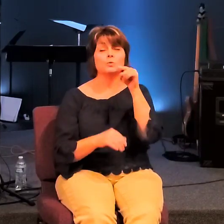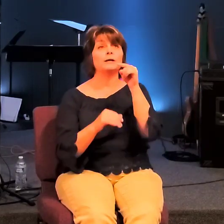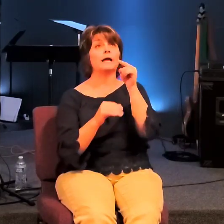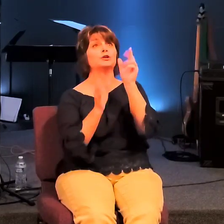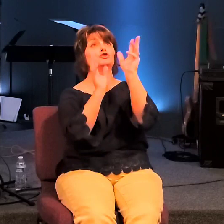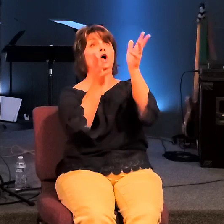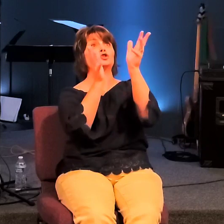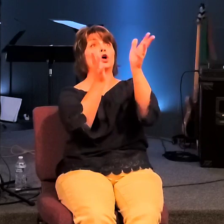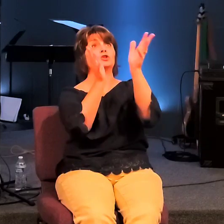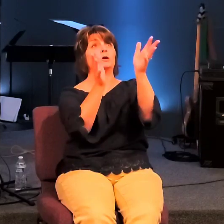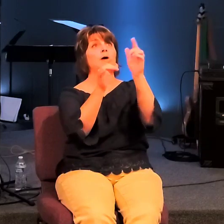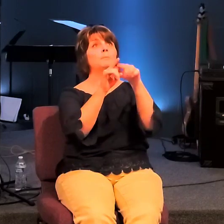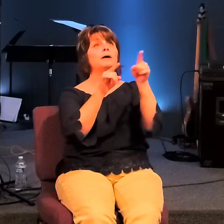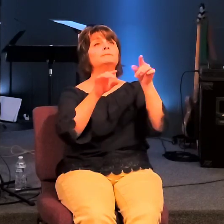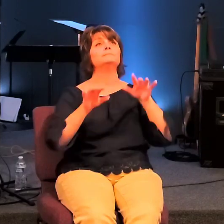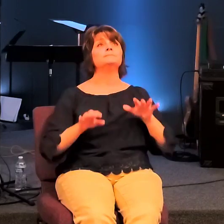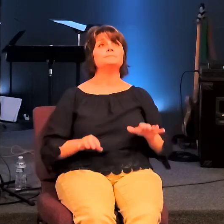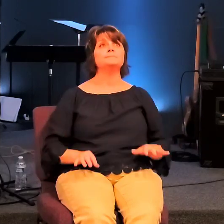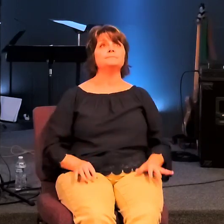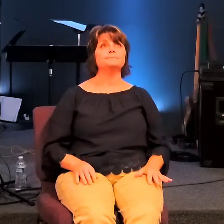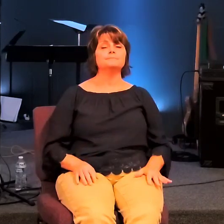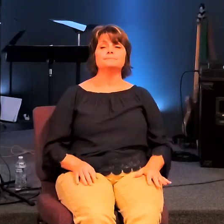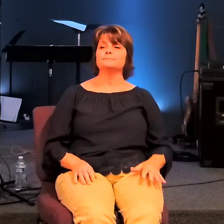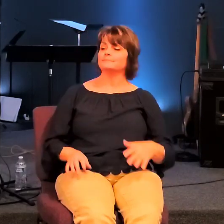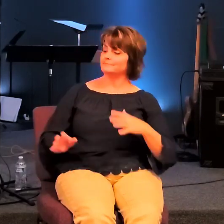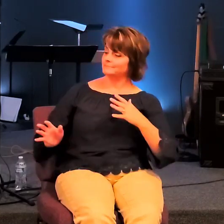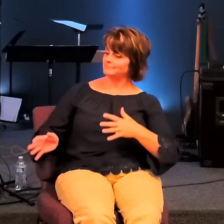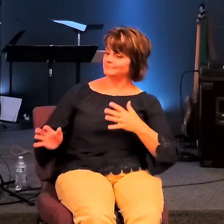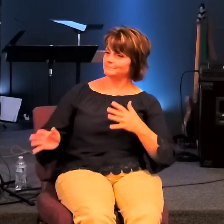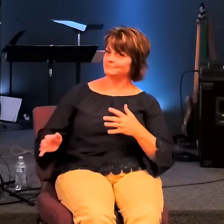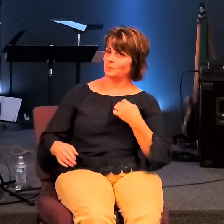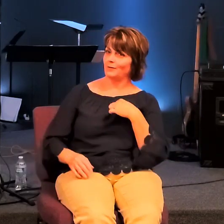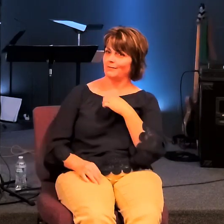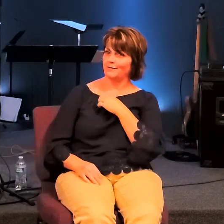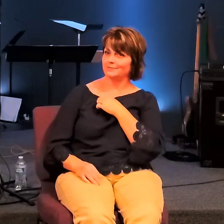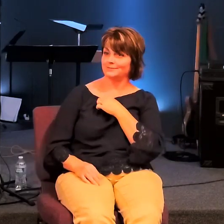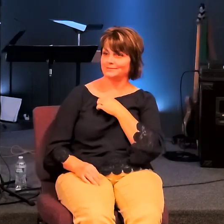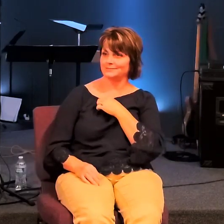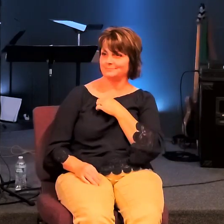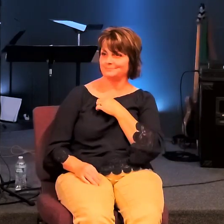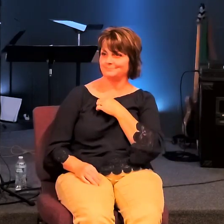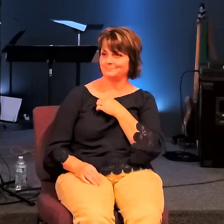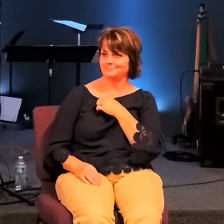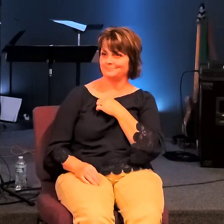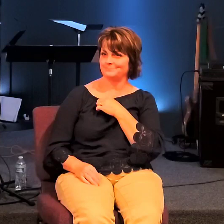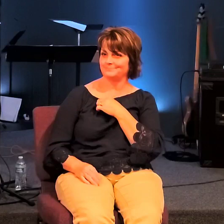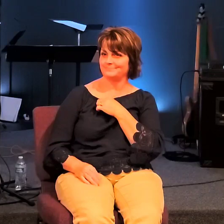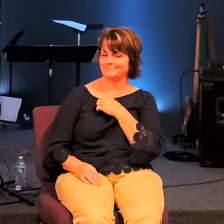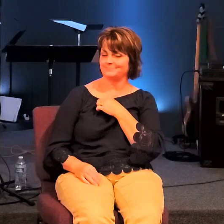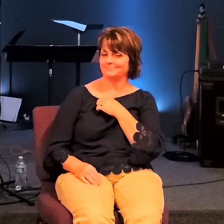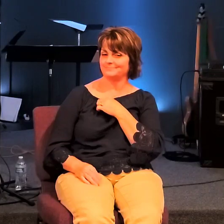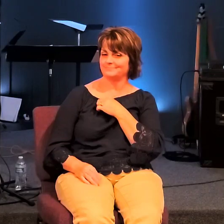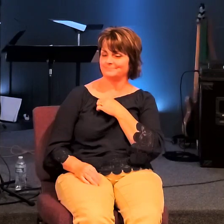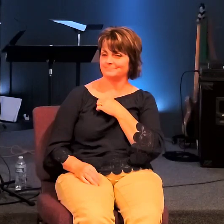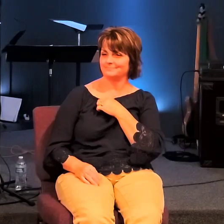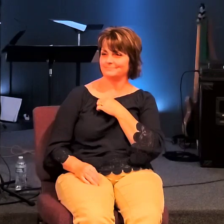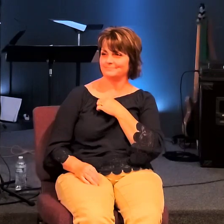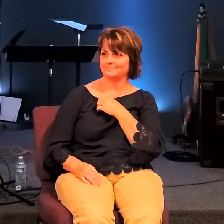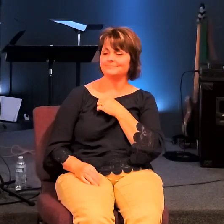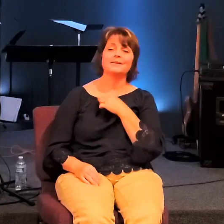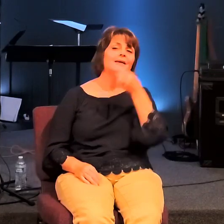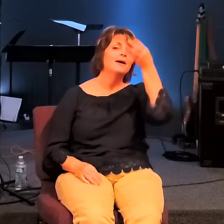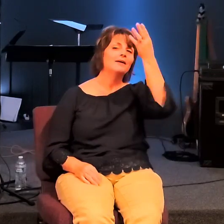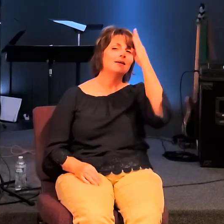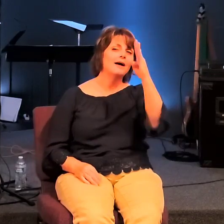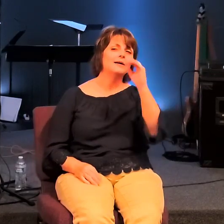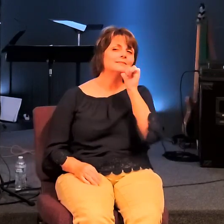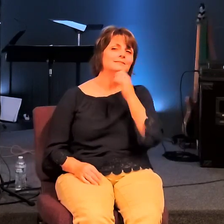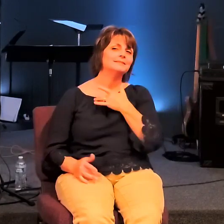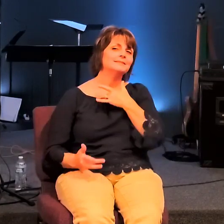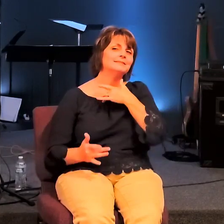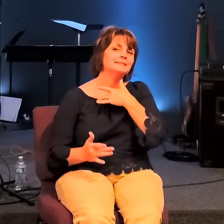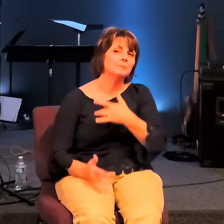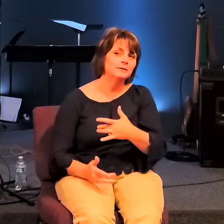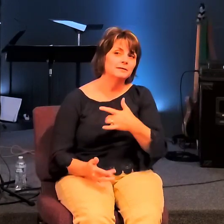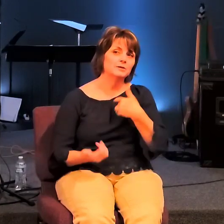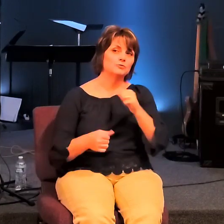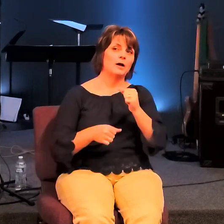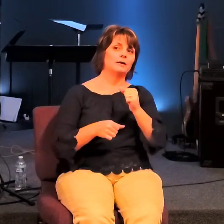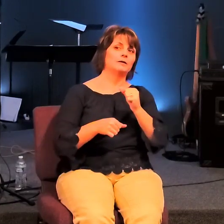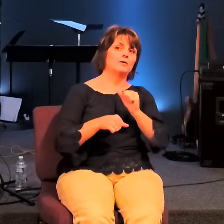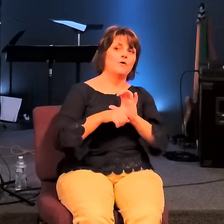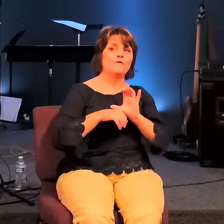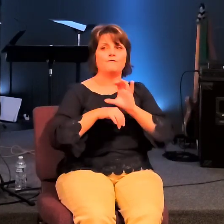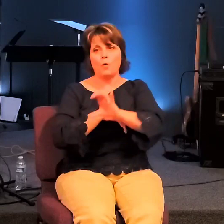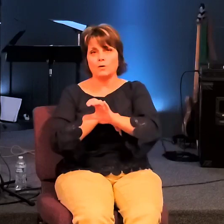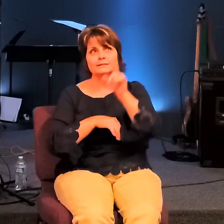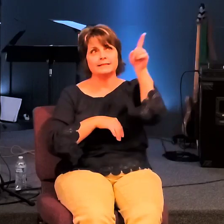he can talk to us and God is not prone to speaking over things puracol the story of